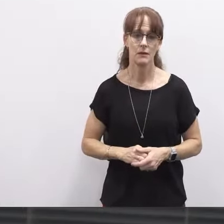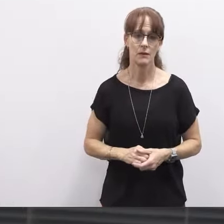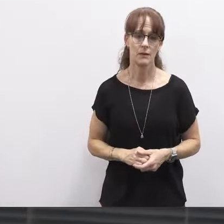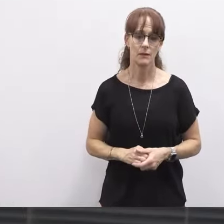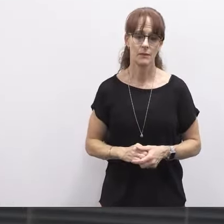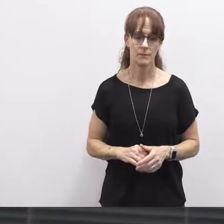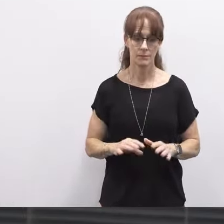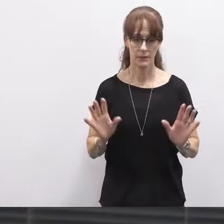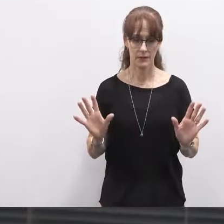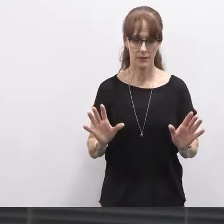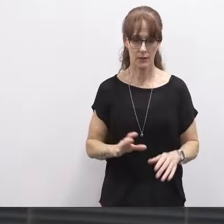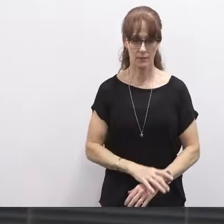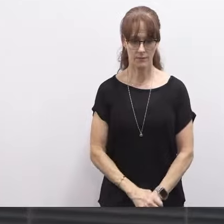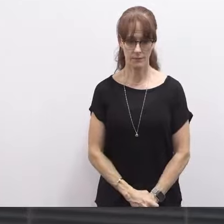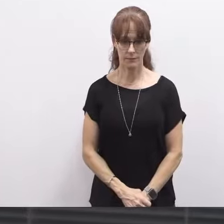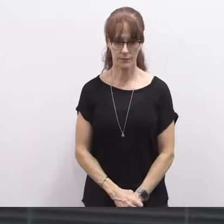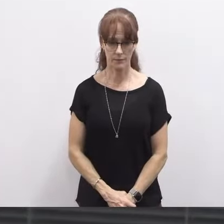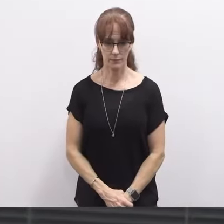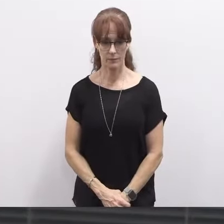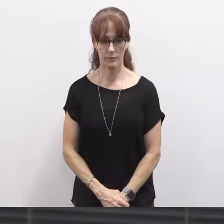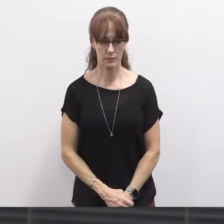That's all I have to say. Thank you.